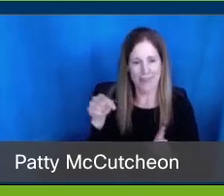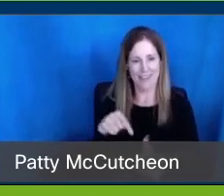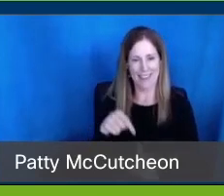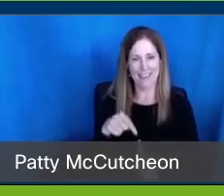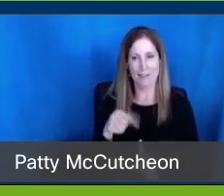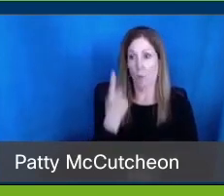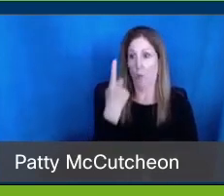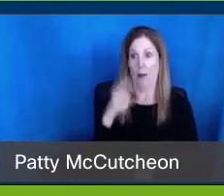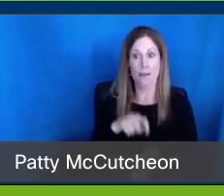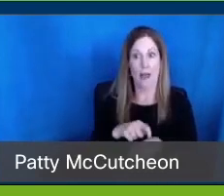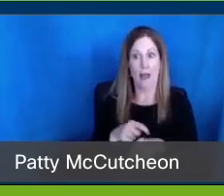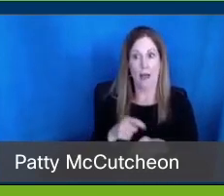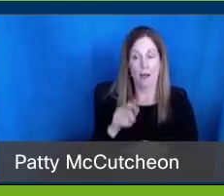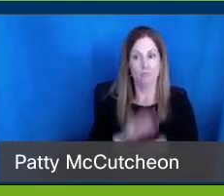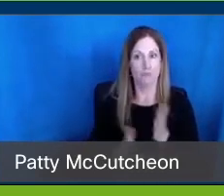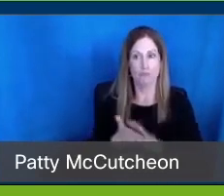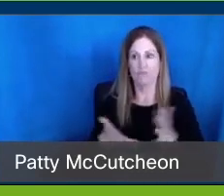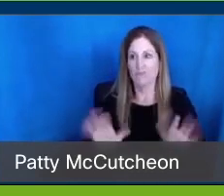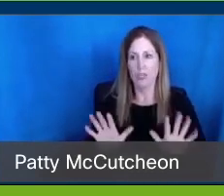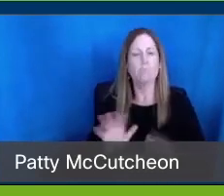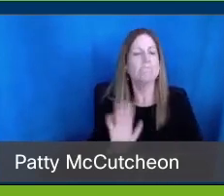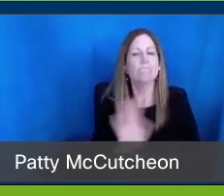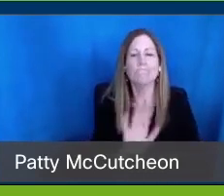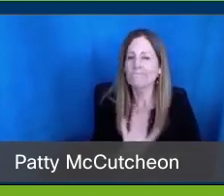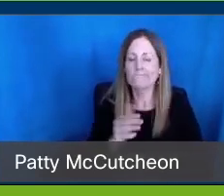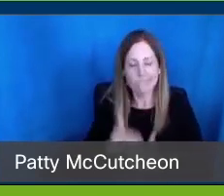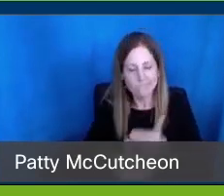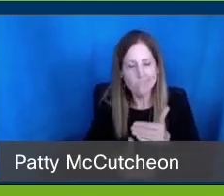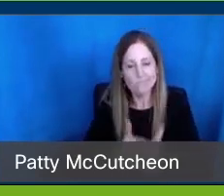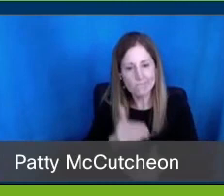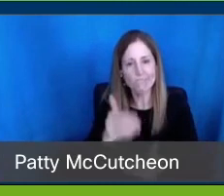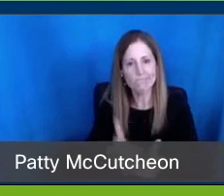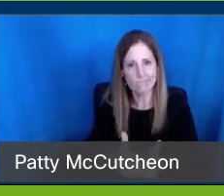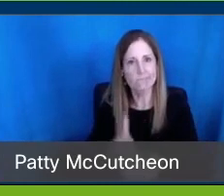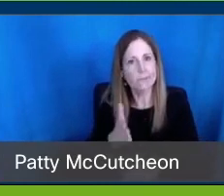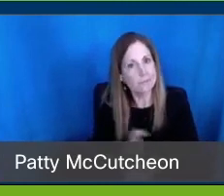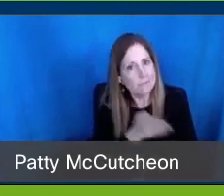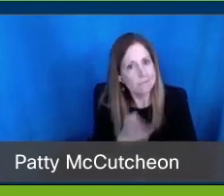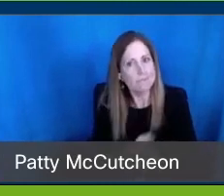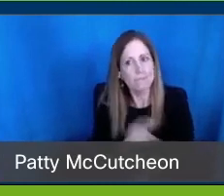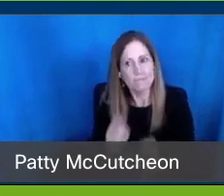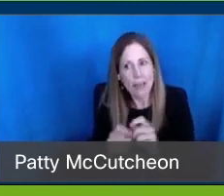that we're done with. So we plan on moving this forward and adding features that make sense.